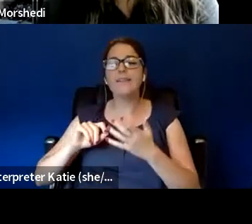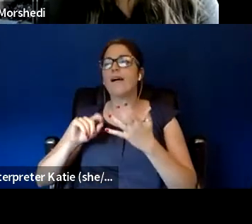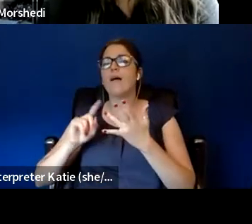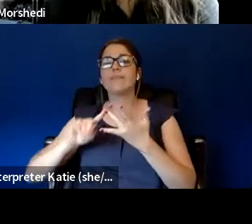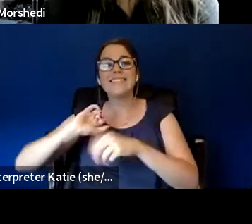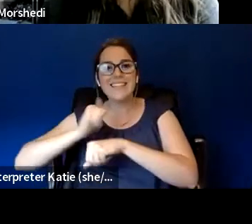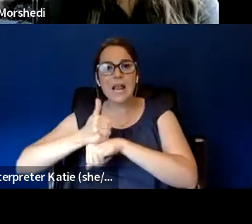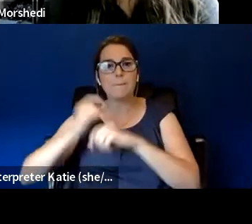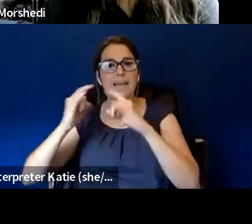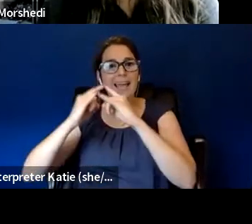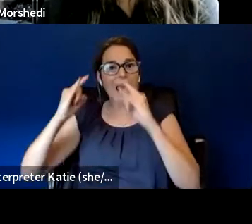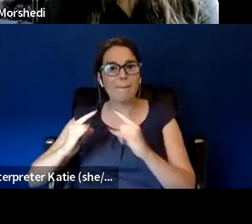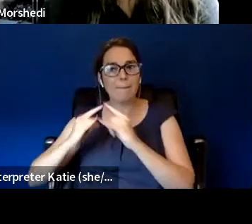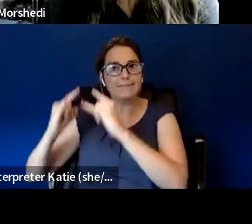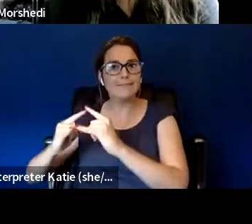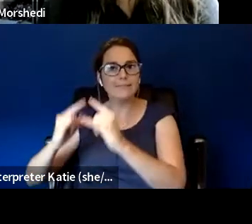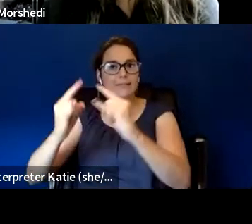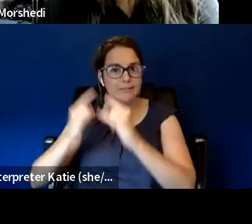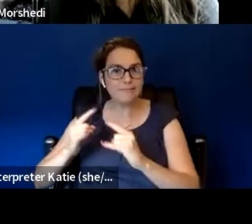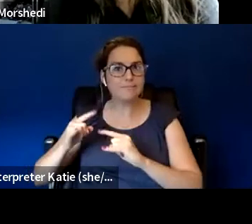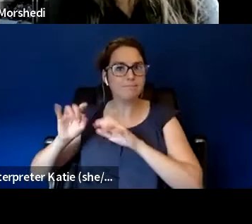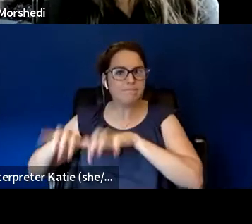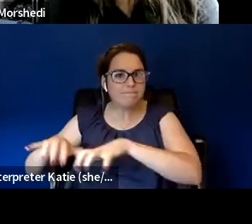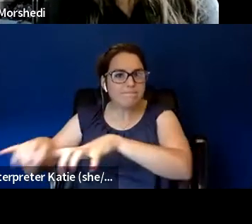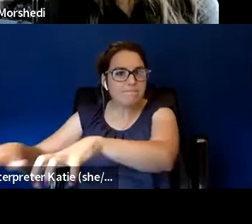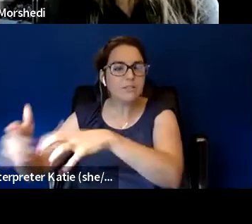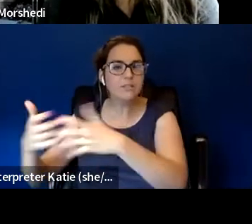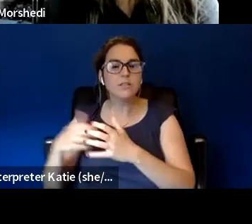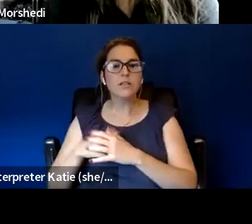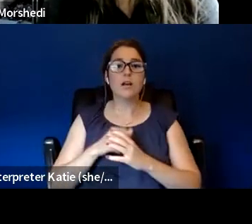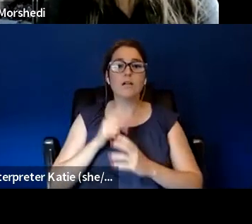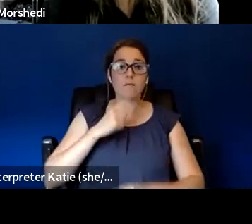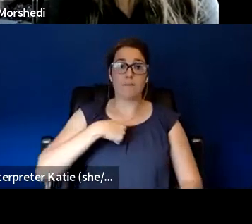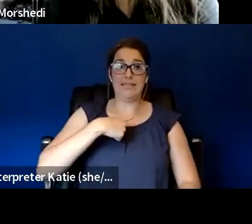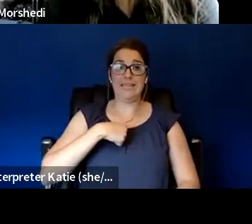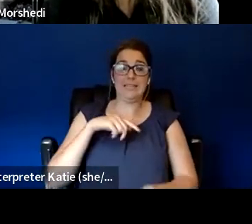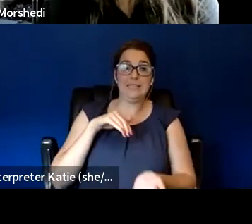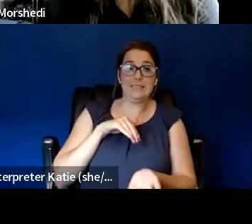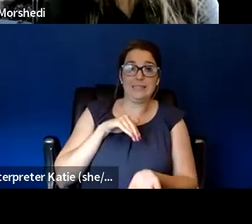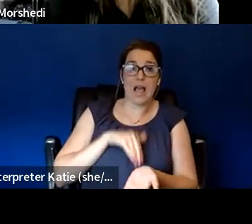who's a part-time prescriber slash provider. And another thing you're gonna see is